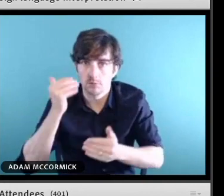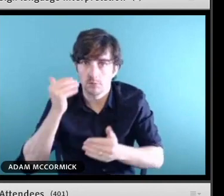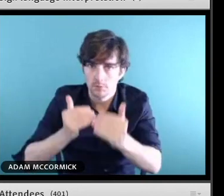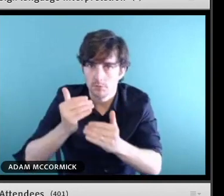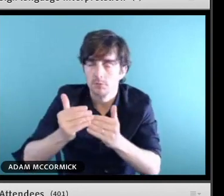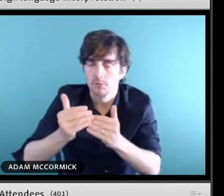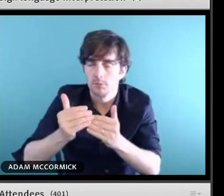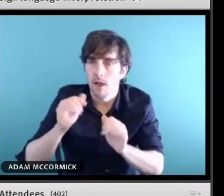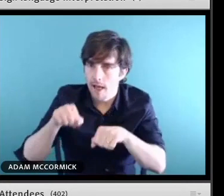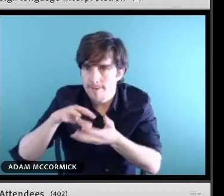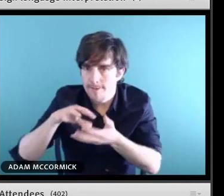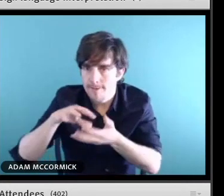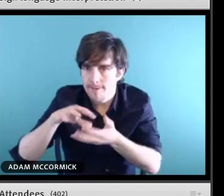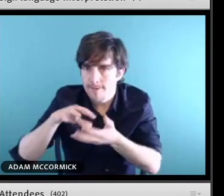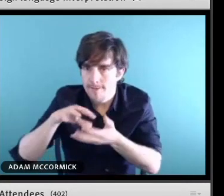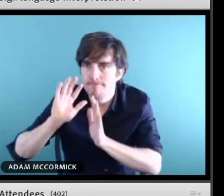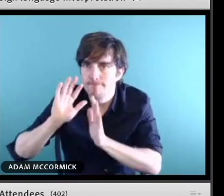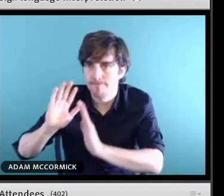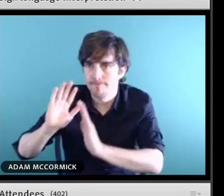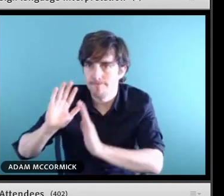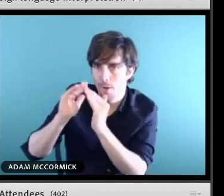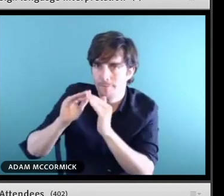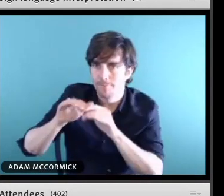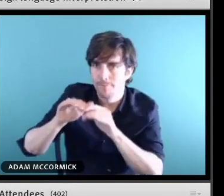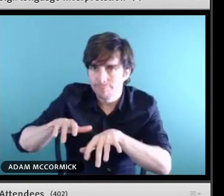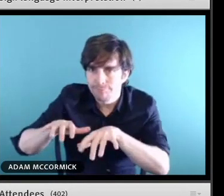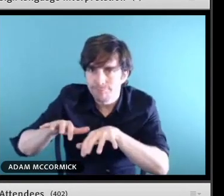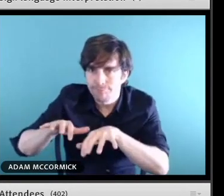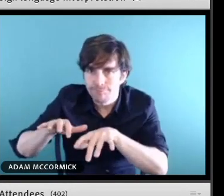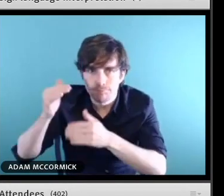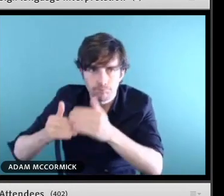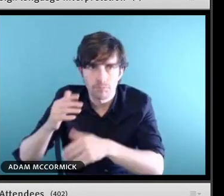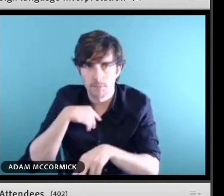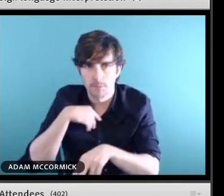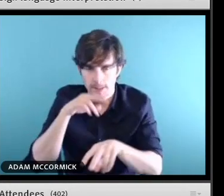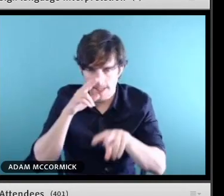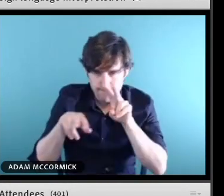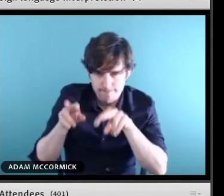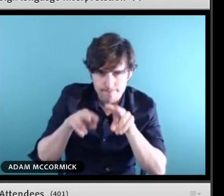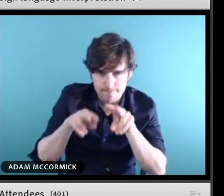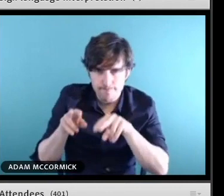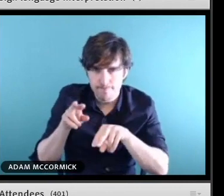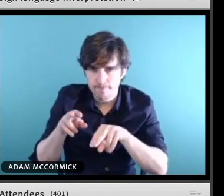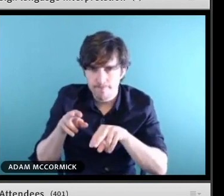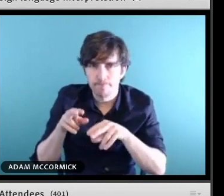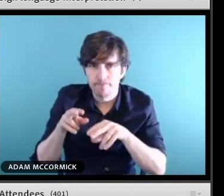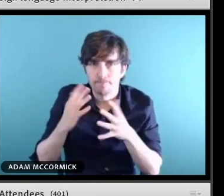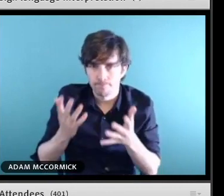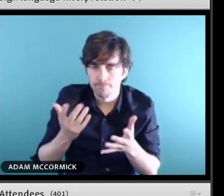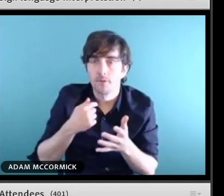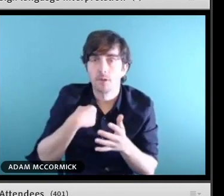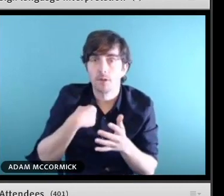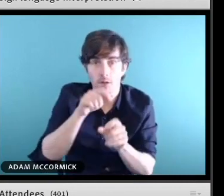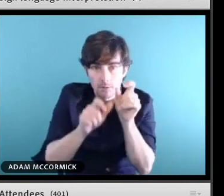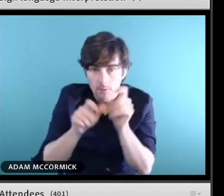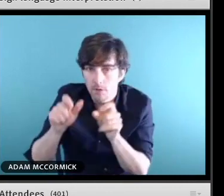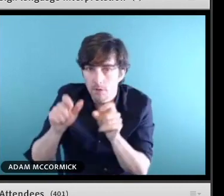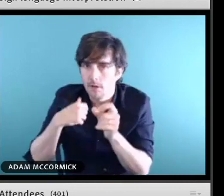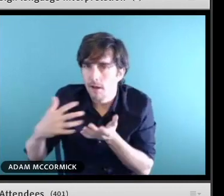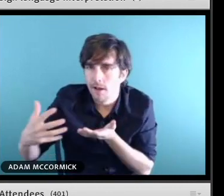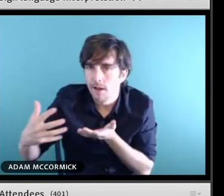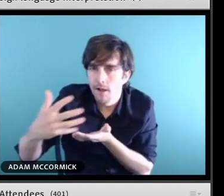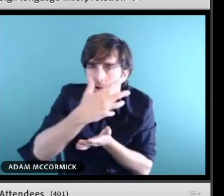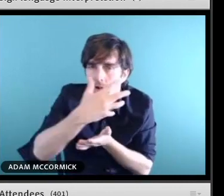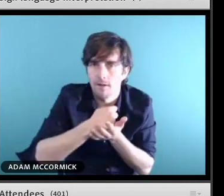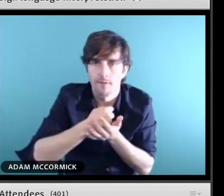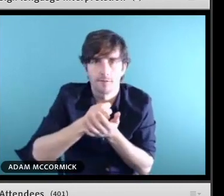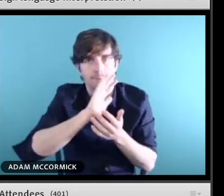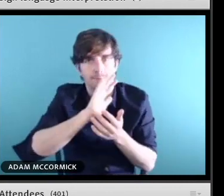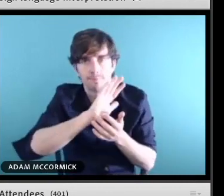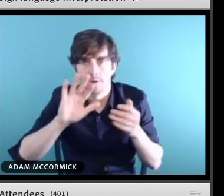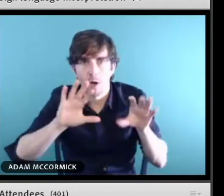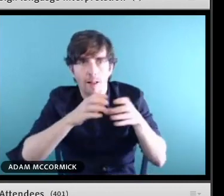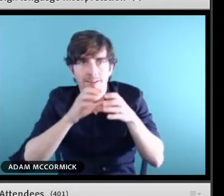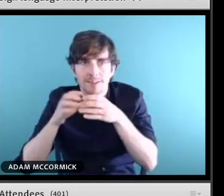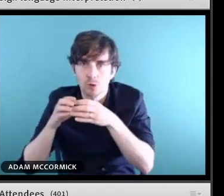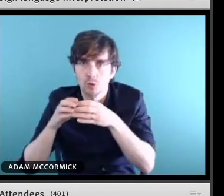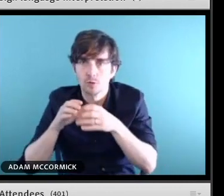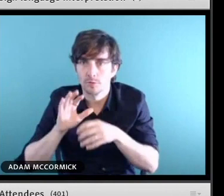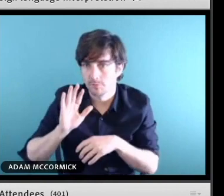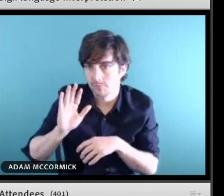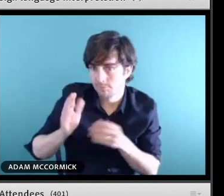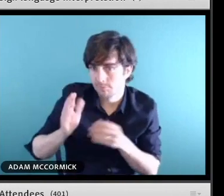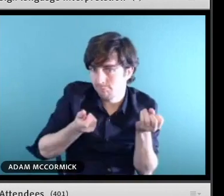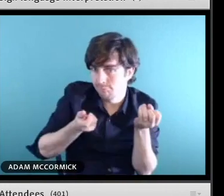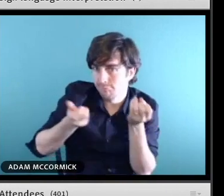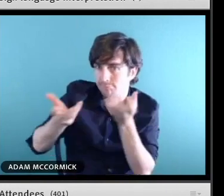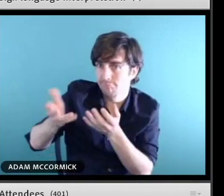and including persons with disabilities and by conducting and how information